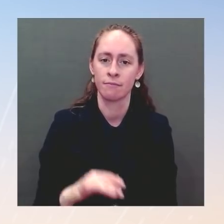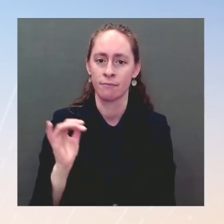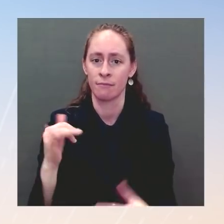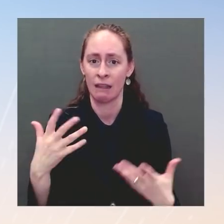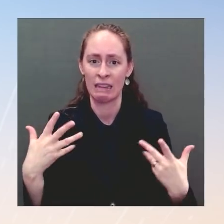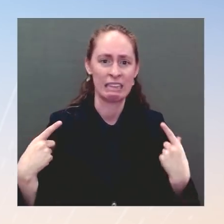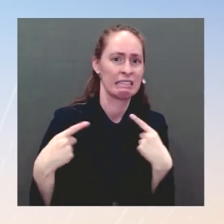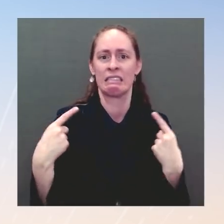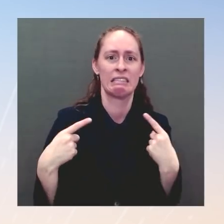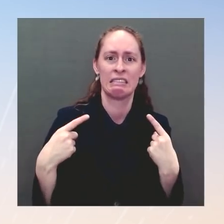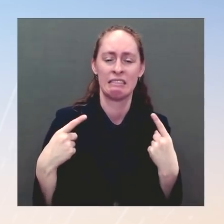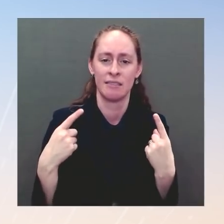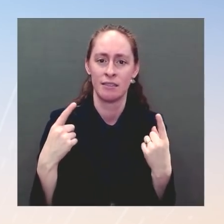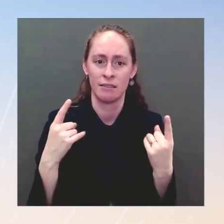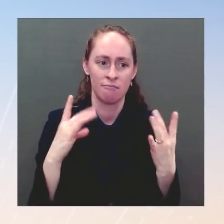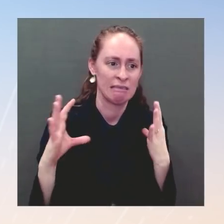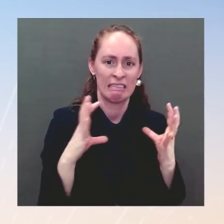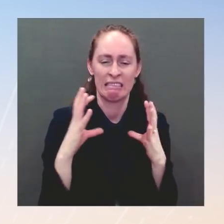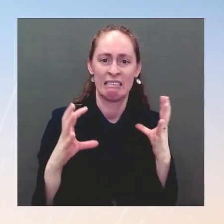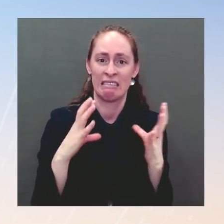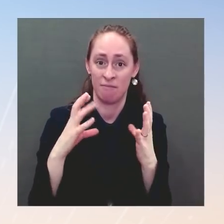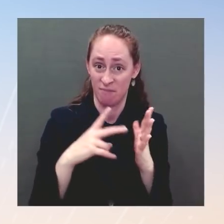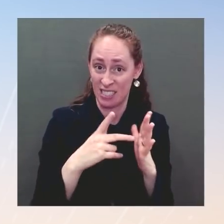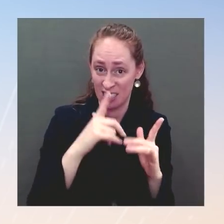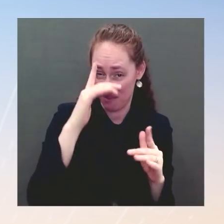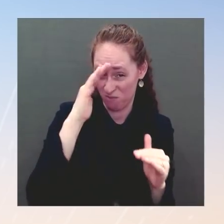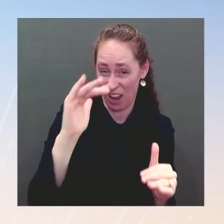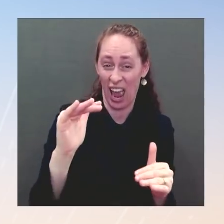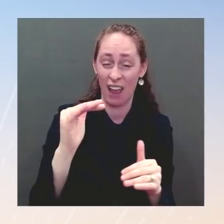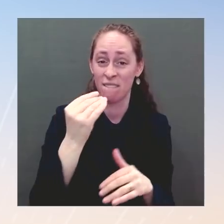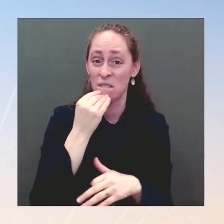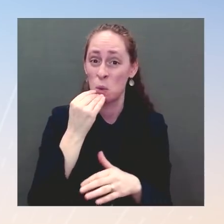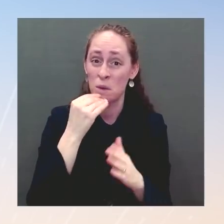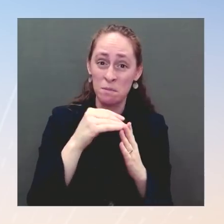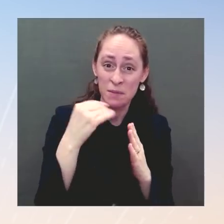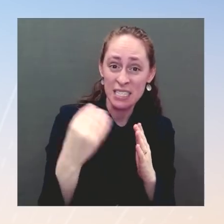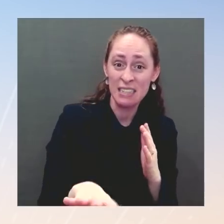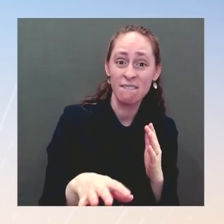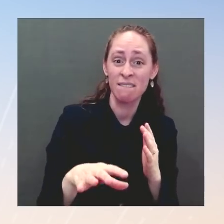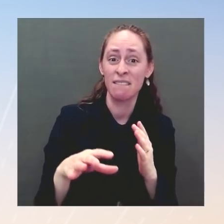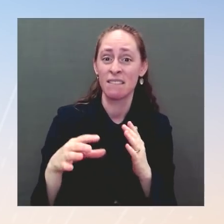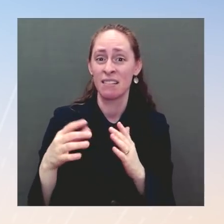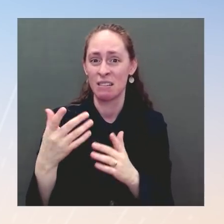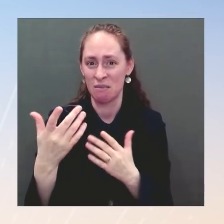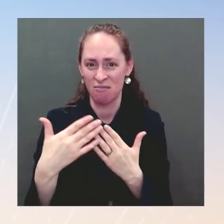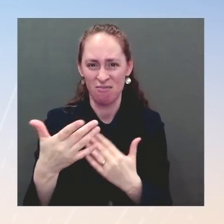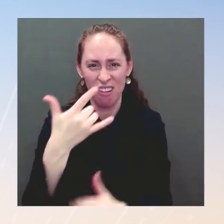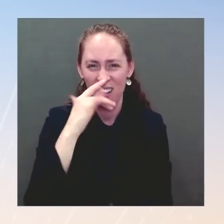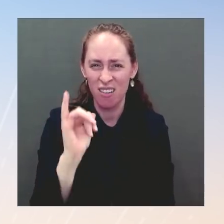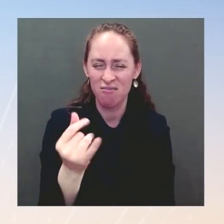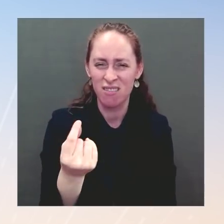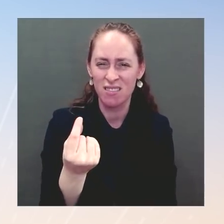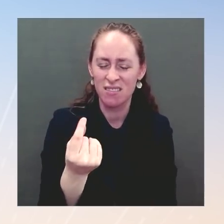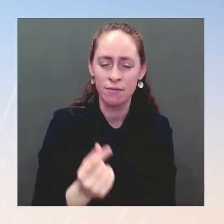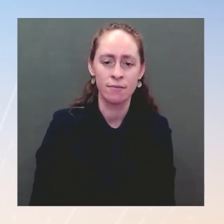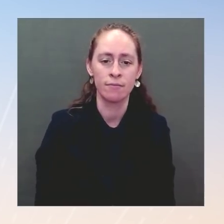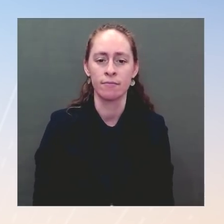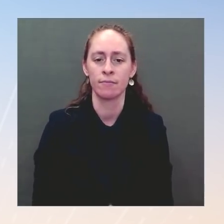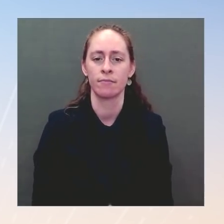of even higher grocery prices actually look like? Ms. Psaki: I don't think we've ever minimized the higher impact of the costs of food. I would note -- >> The Press: but you're going to minimize the impact.